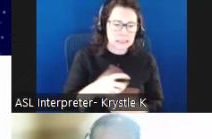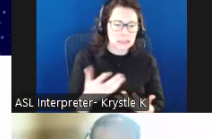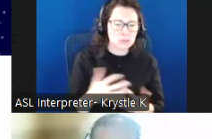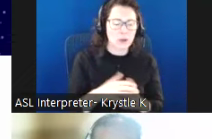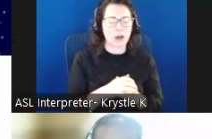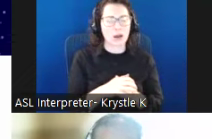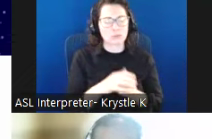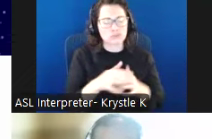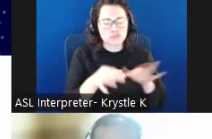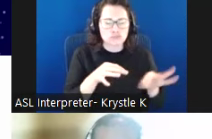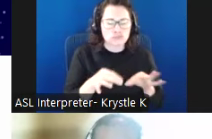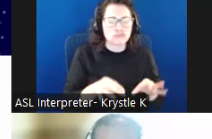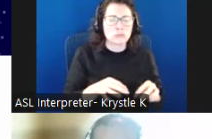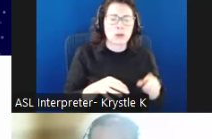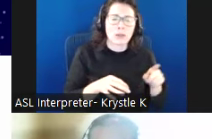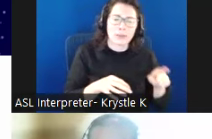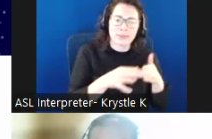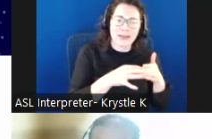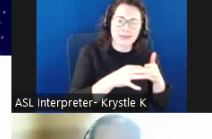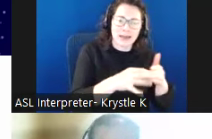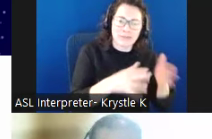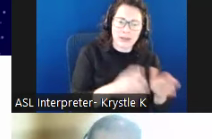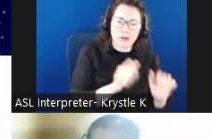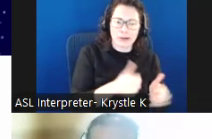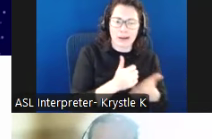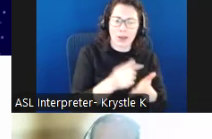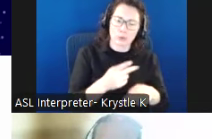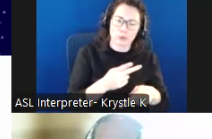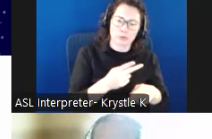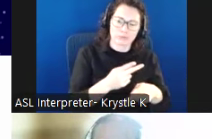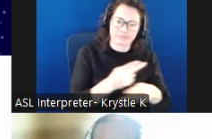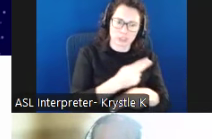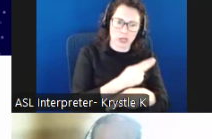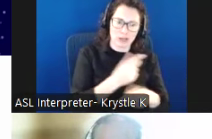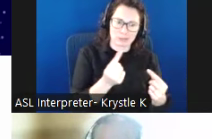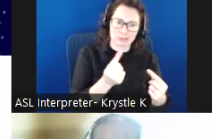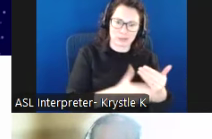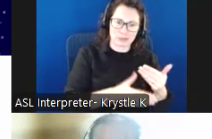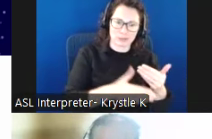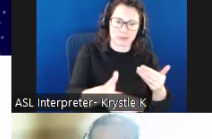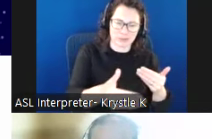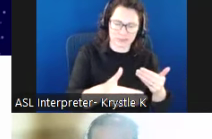you